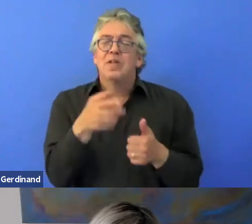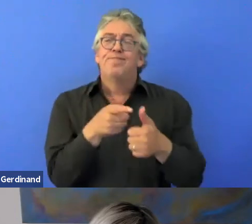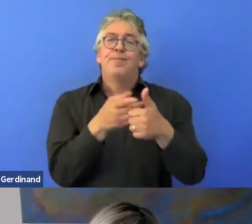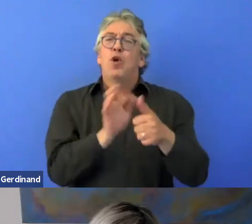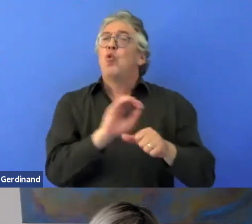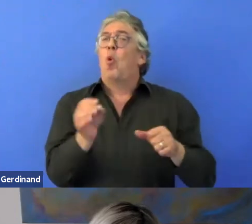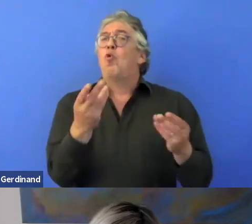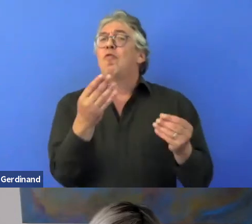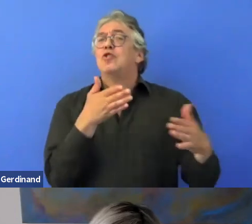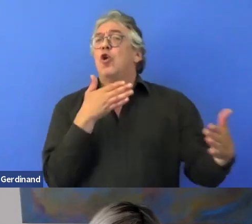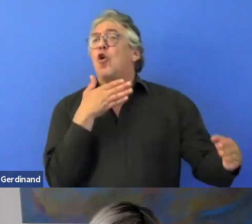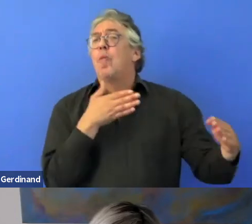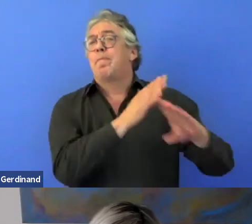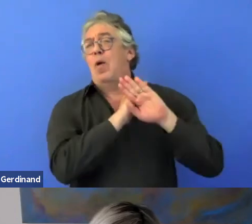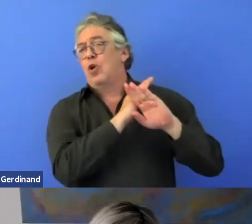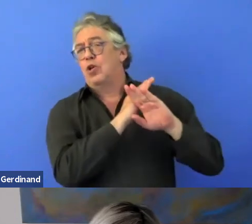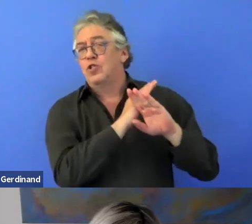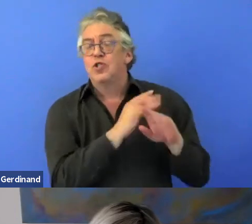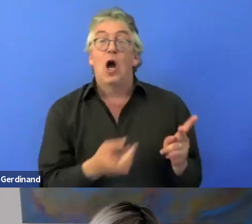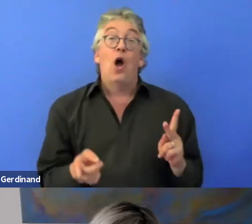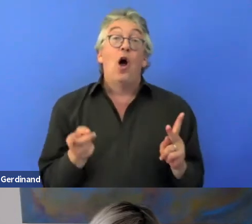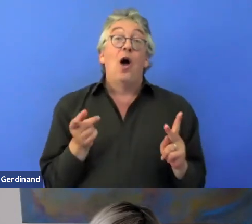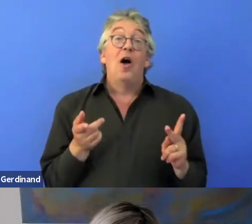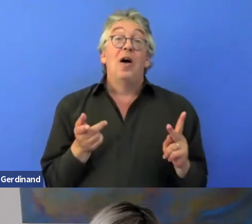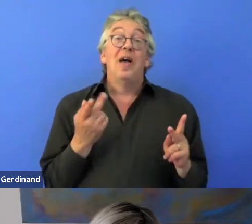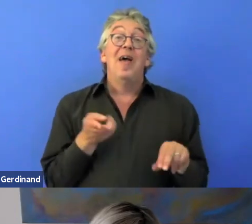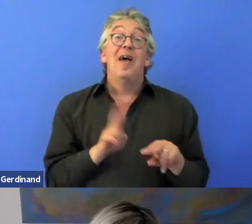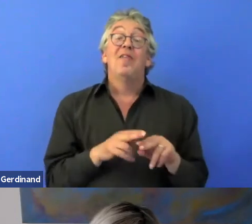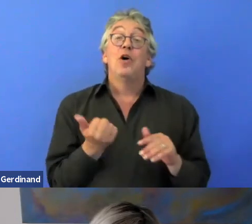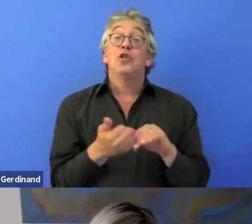when the standards are published, they should be free of charge for DPOs.